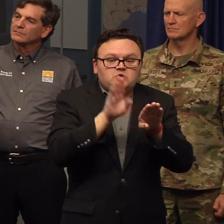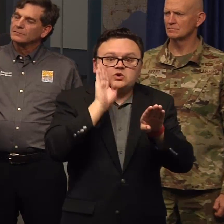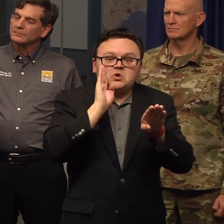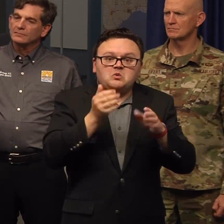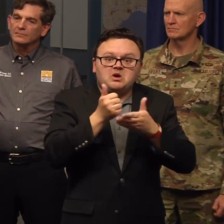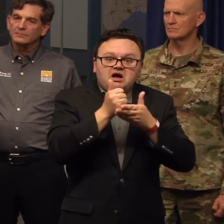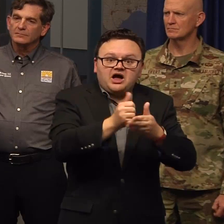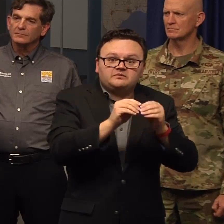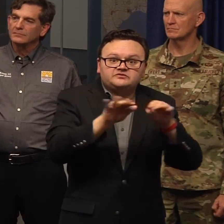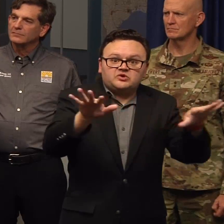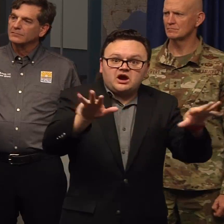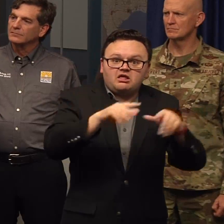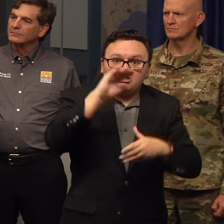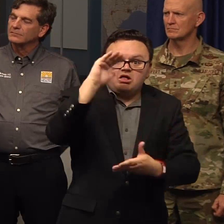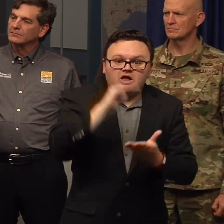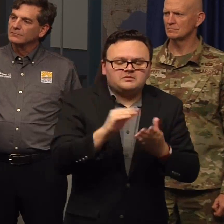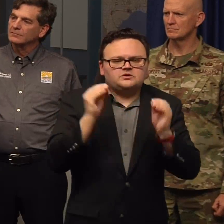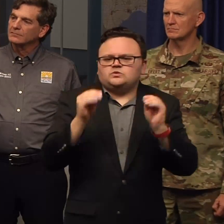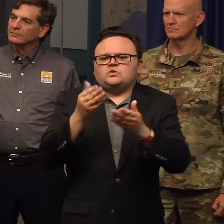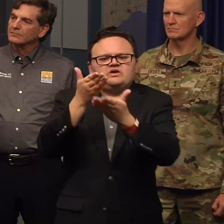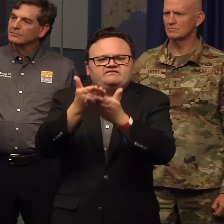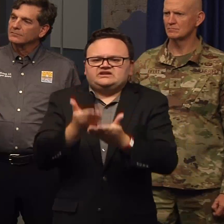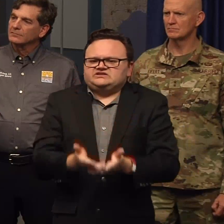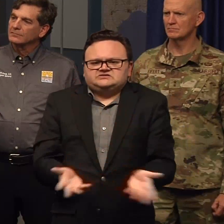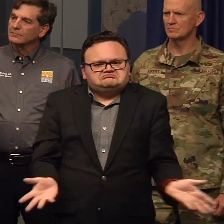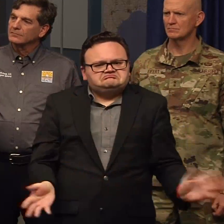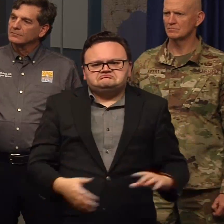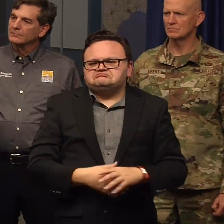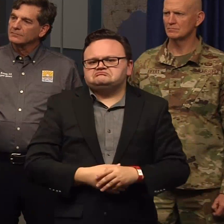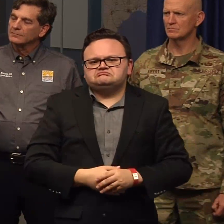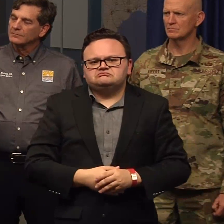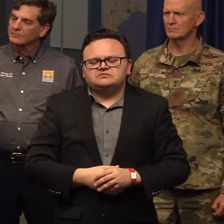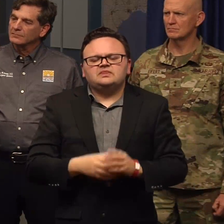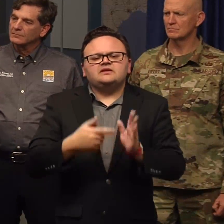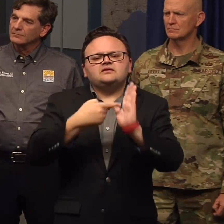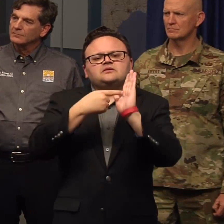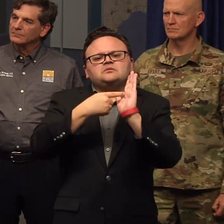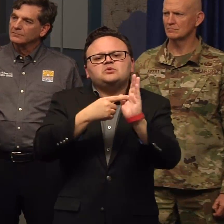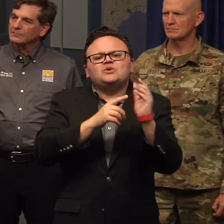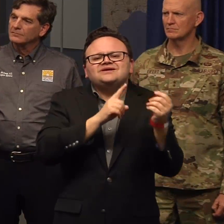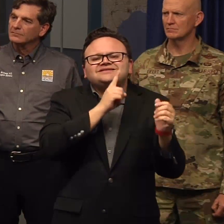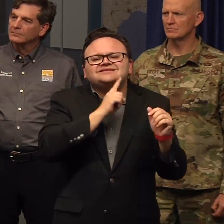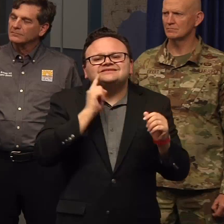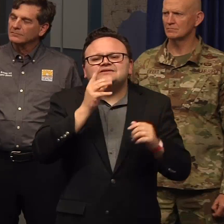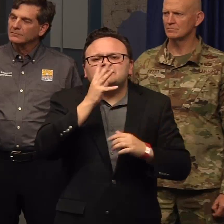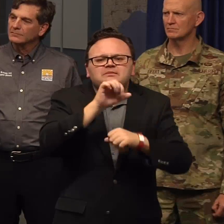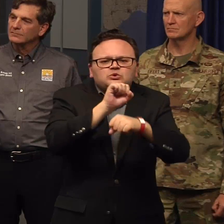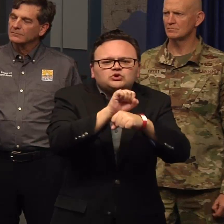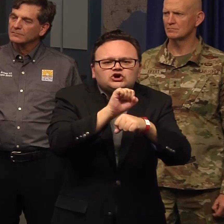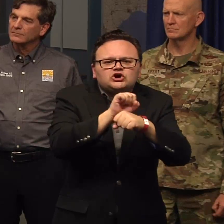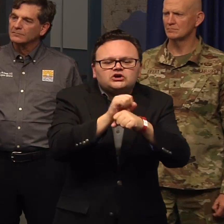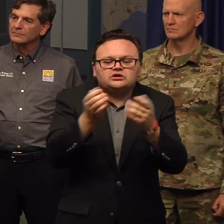SAY YOU NEED TO DO THIS TO PROTECT PUBLIC HEALTH. I THINK THAT WOULD BE CONSIDERED MORE OF A PROPHYLACTIC MEASURE GOING BEYOND WHAT I HAVE EVIDENCE TO DO OR FAX TO DO.